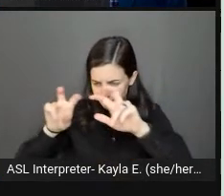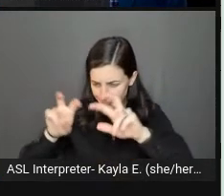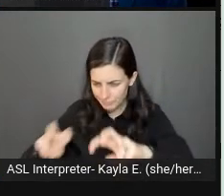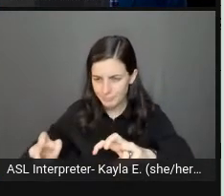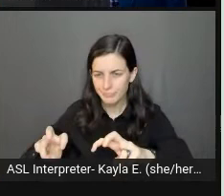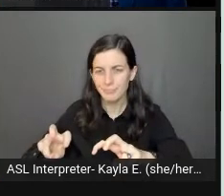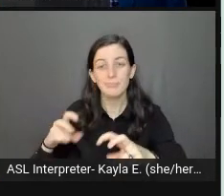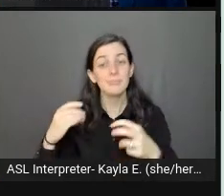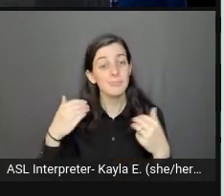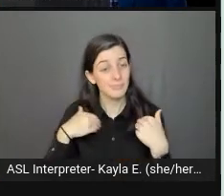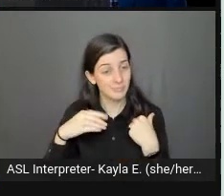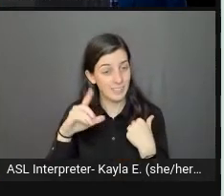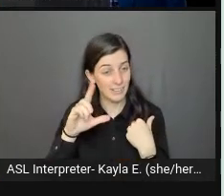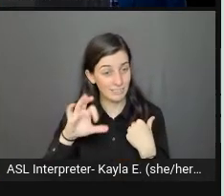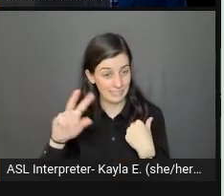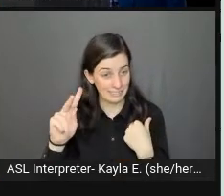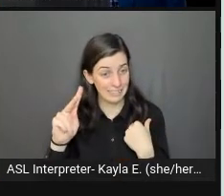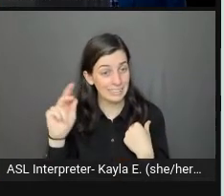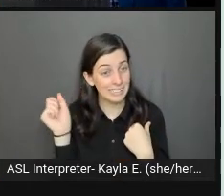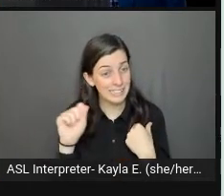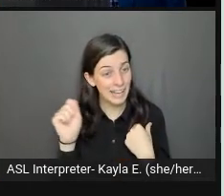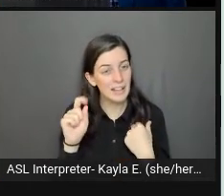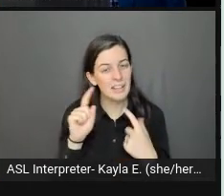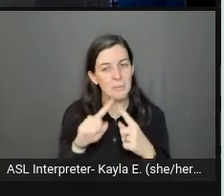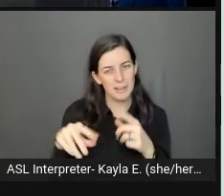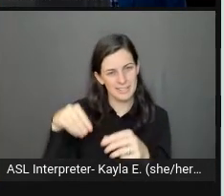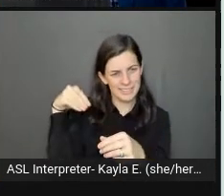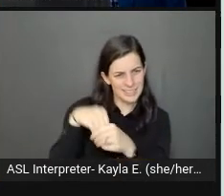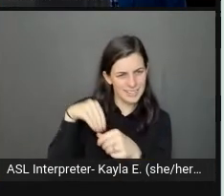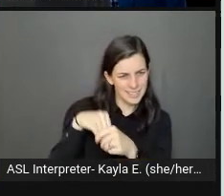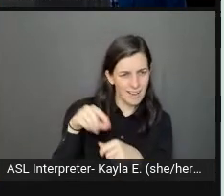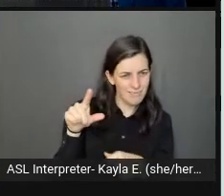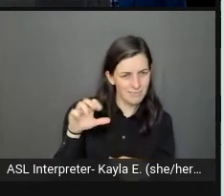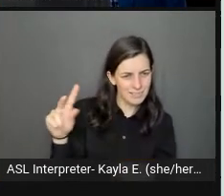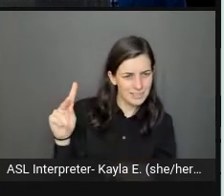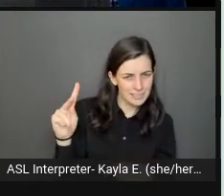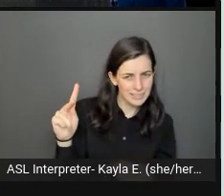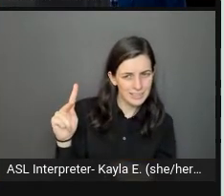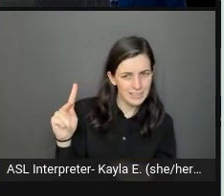but what the link contains is an SVG file.